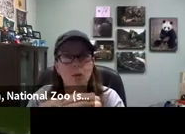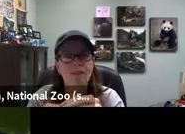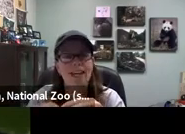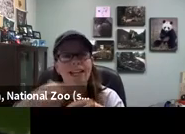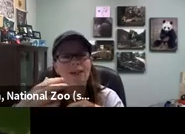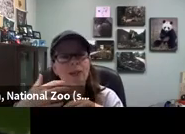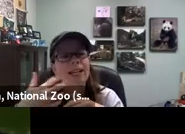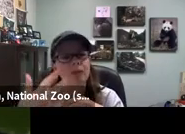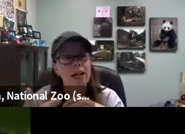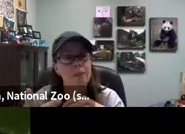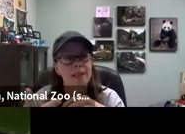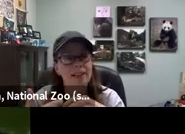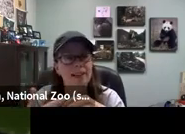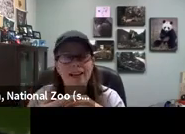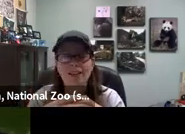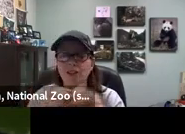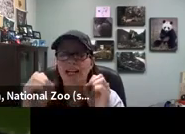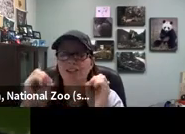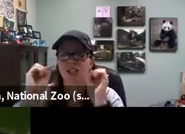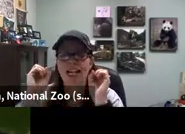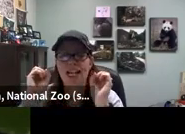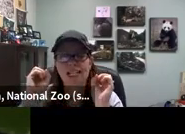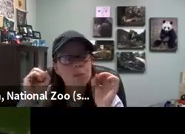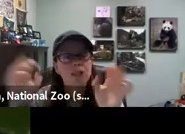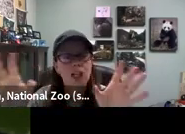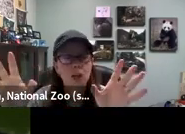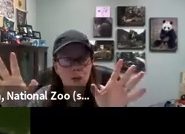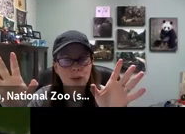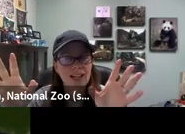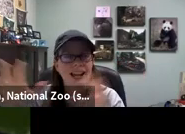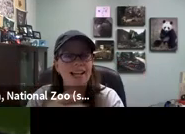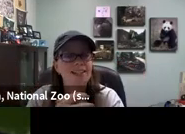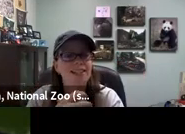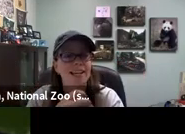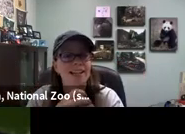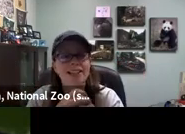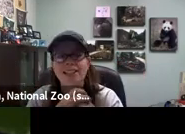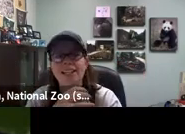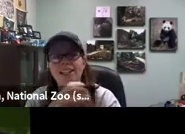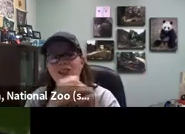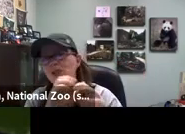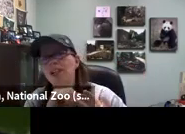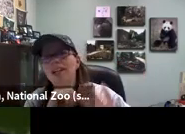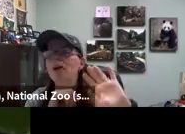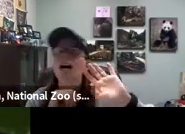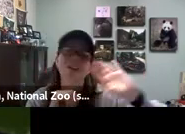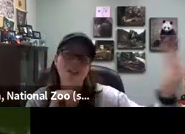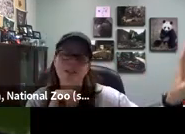when they ripen, they'll actually explode